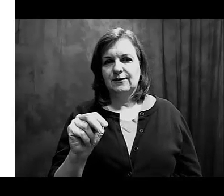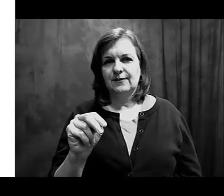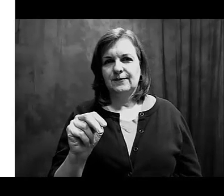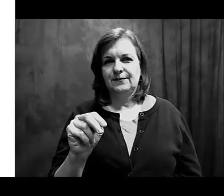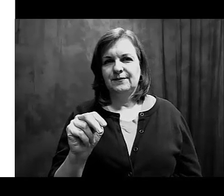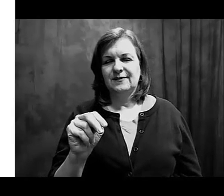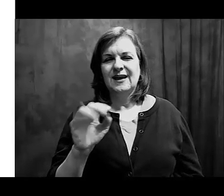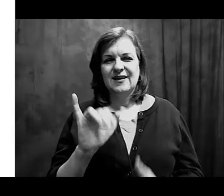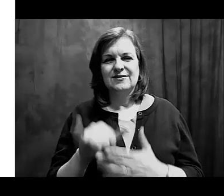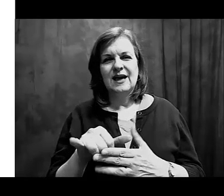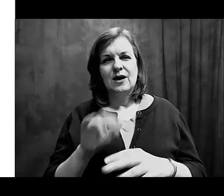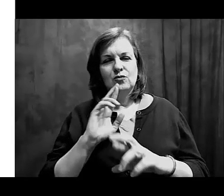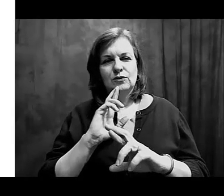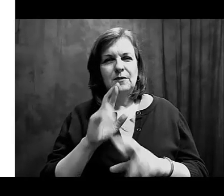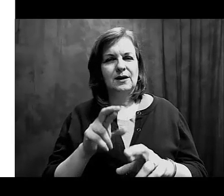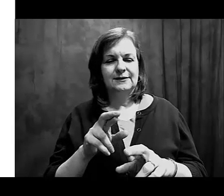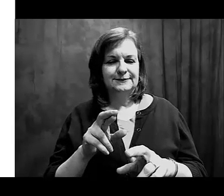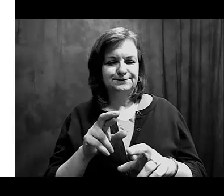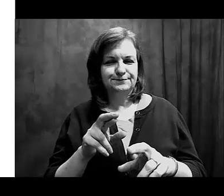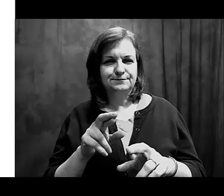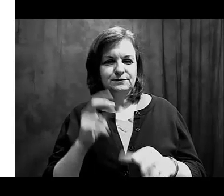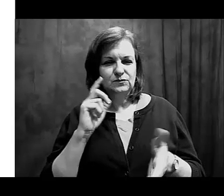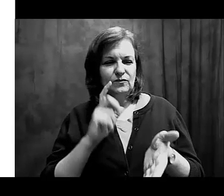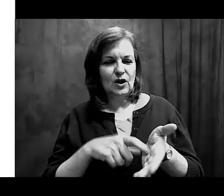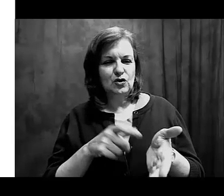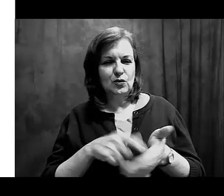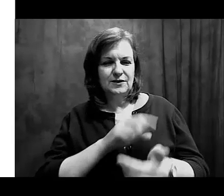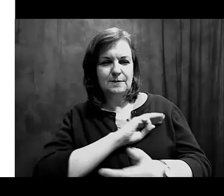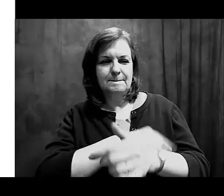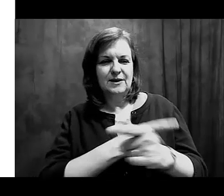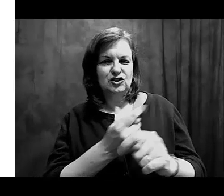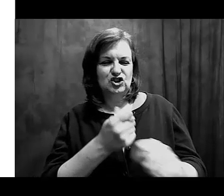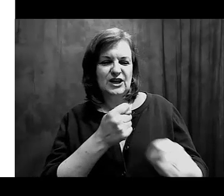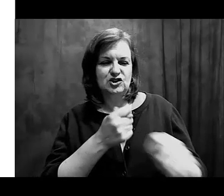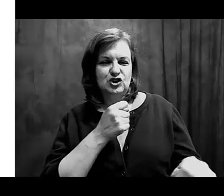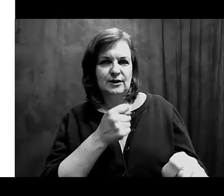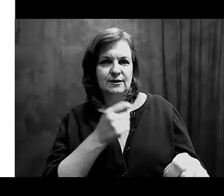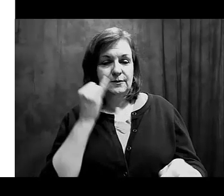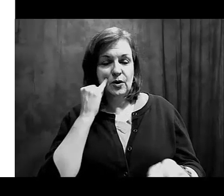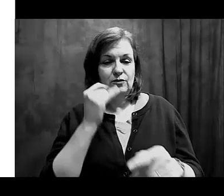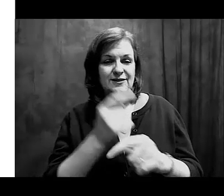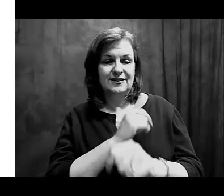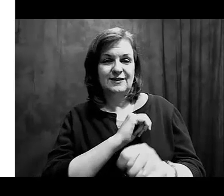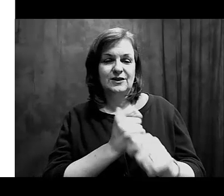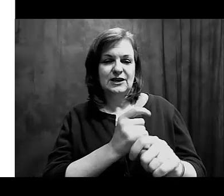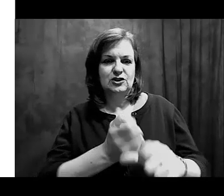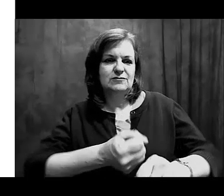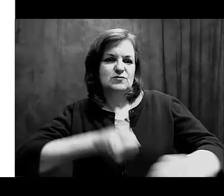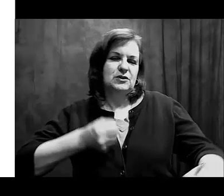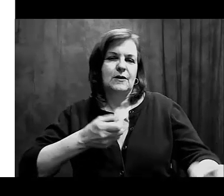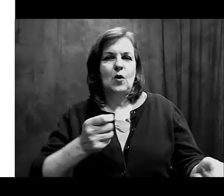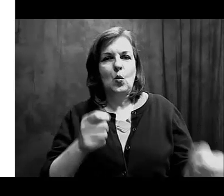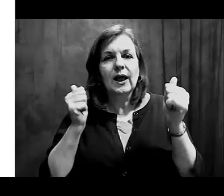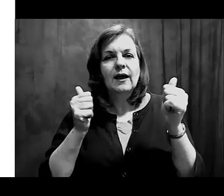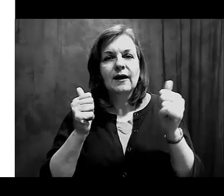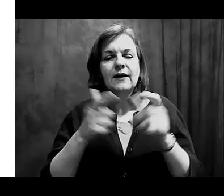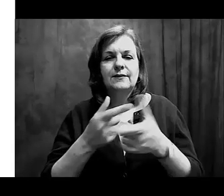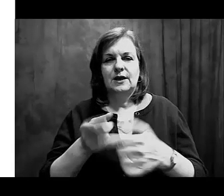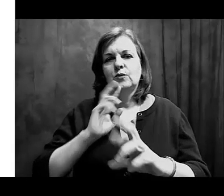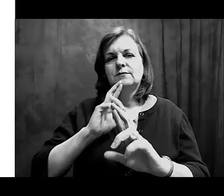looks at the tension on your muscles and adjusts when that tension is stretched quickly